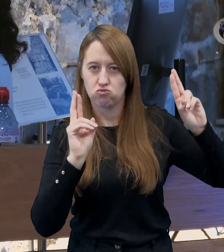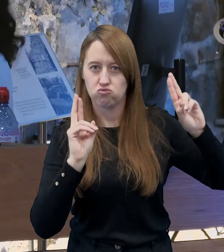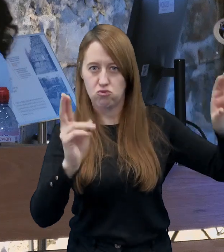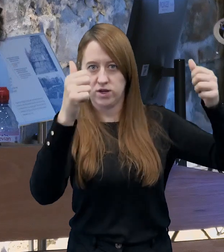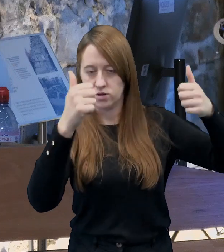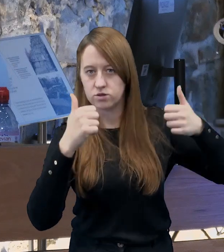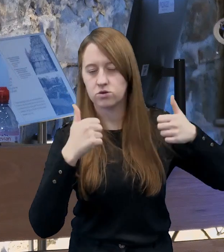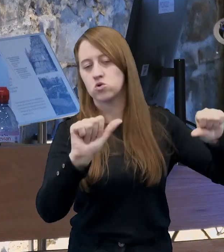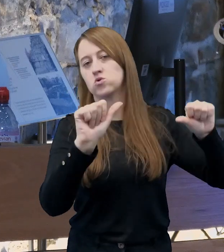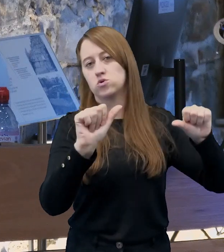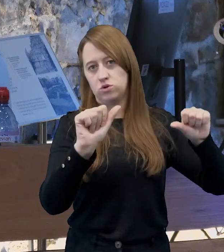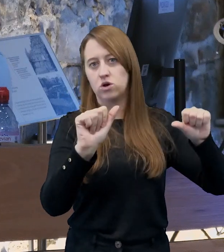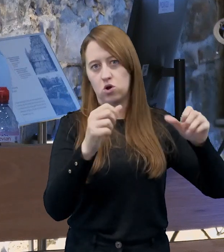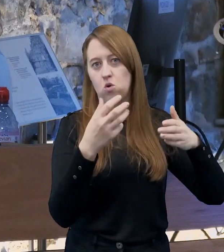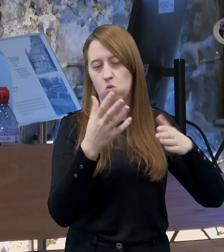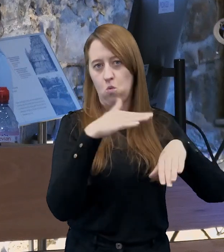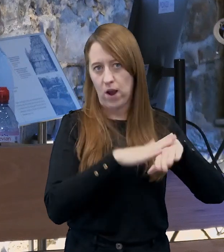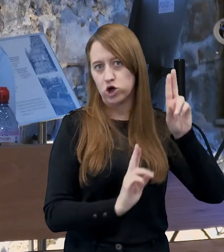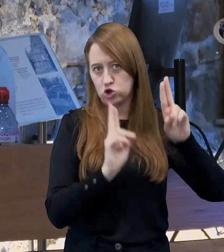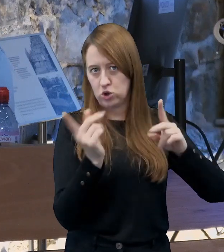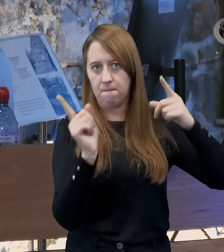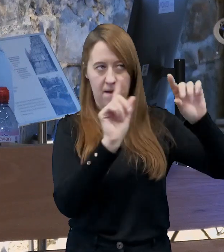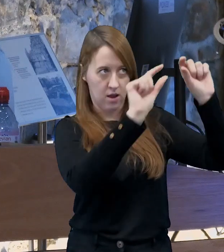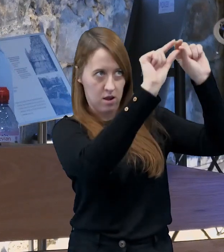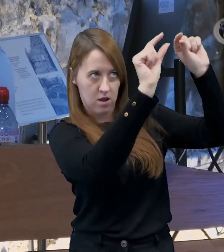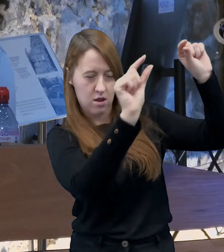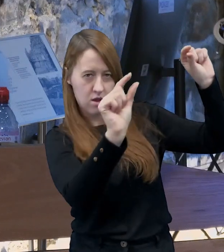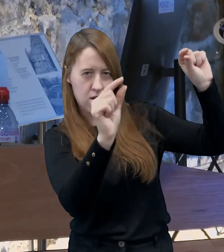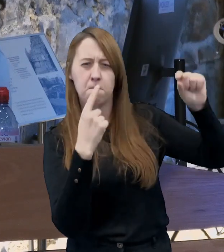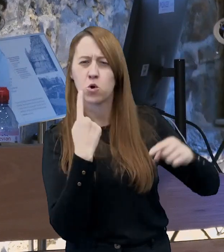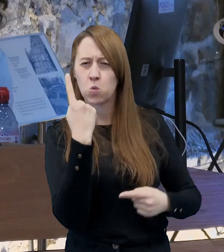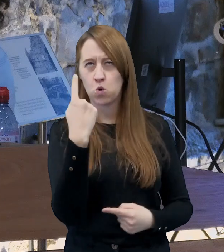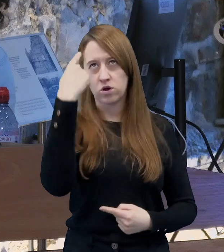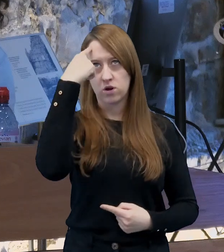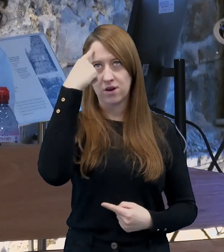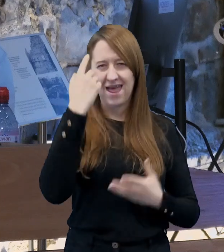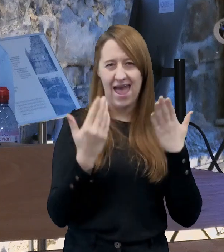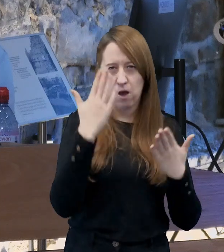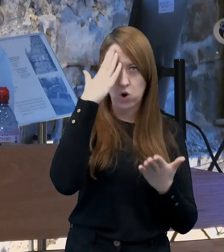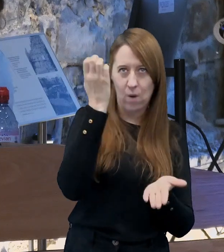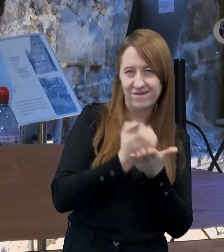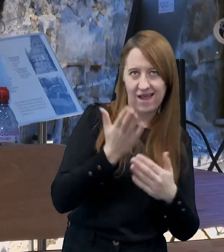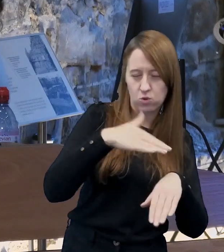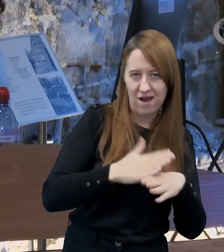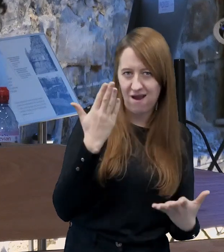One of the problems was how do you know exactly where it goes? Is it here? Is it here, is it? What's that angle?